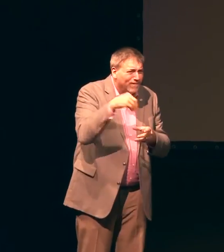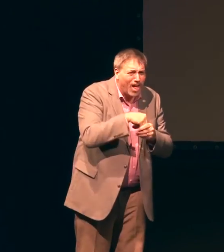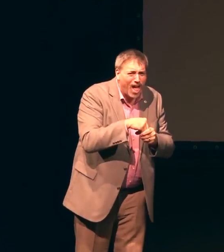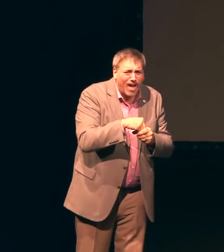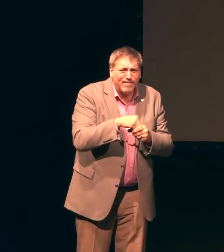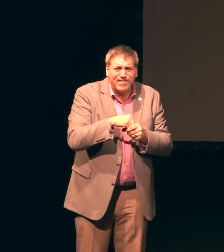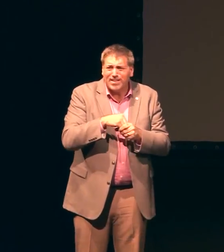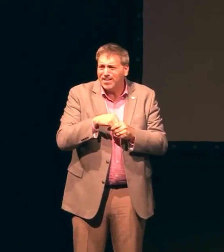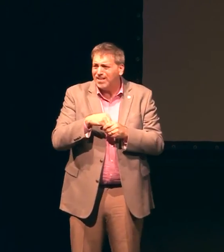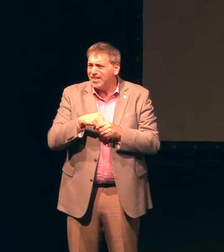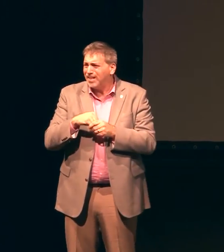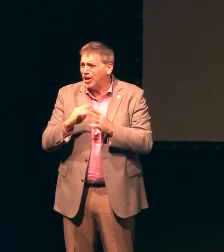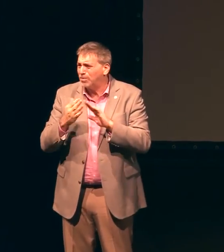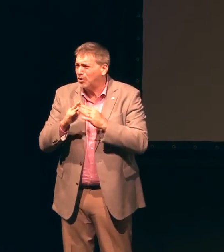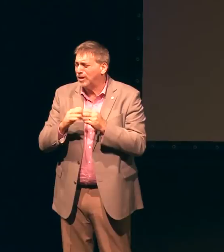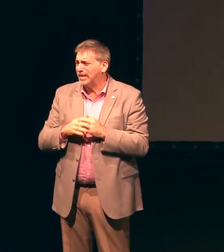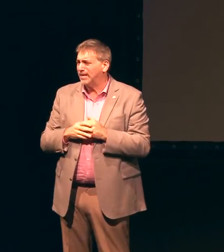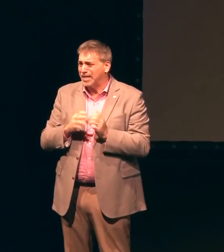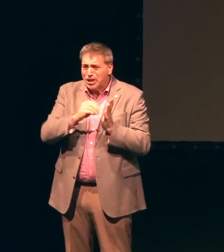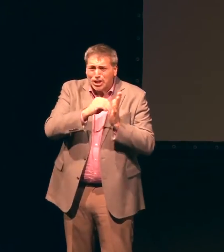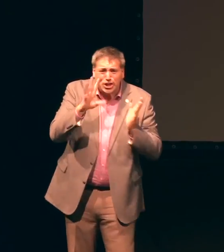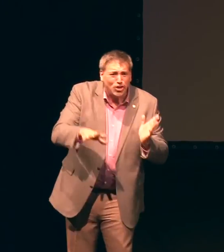people but all of you that are involved within the